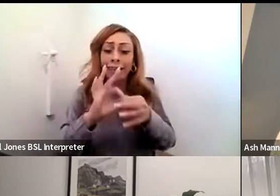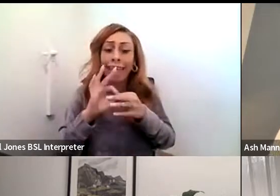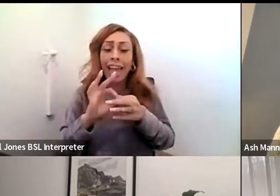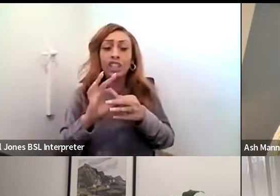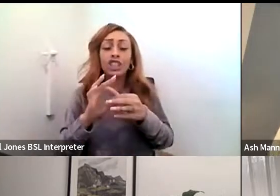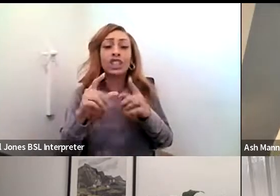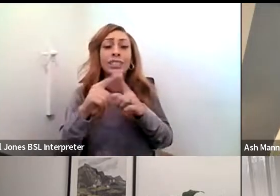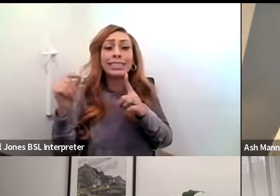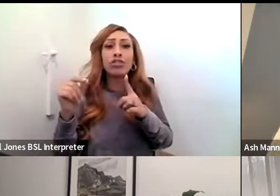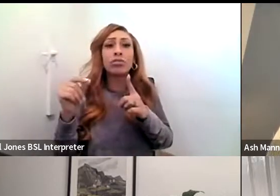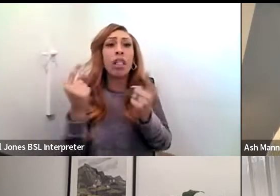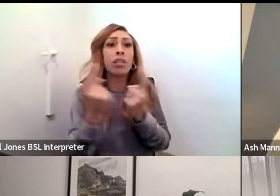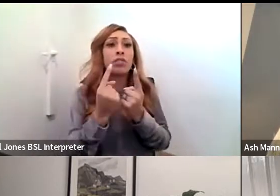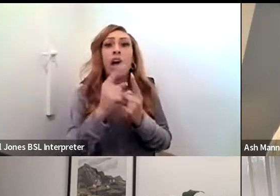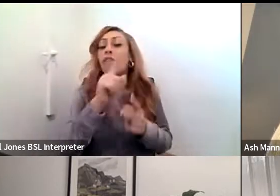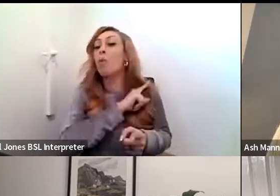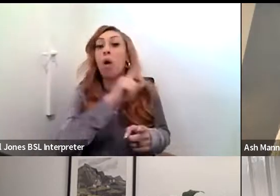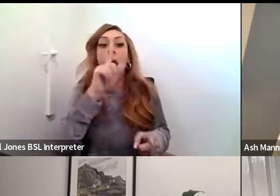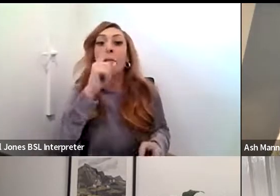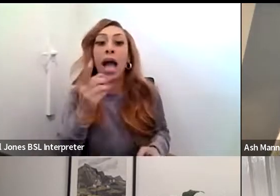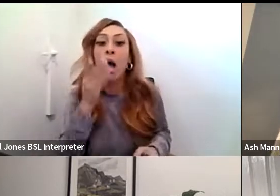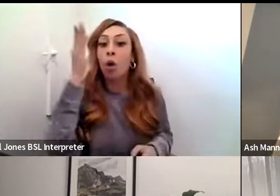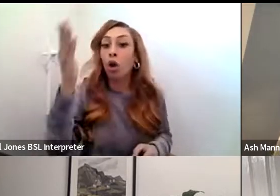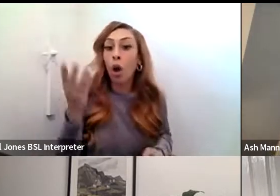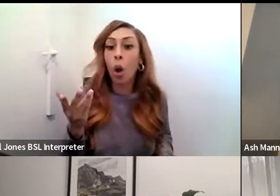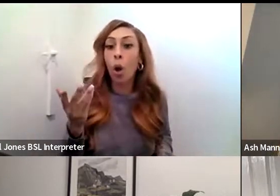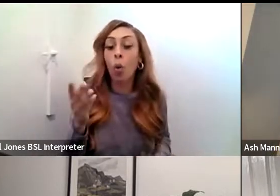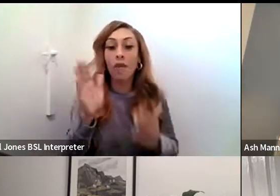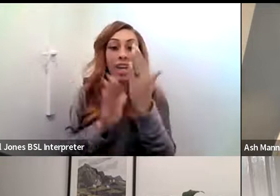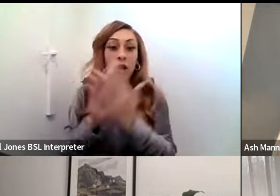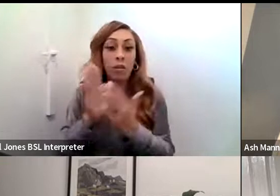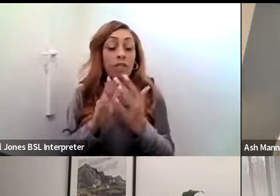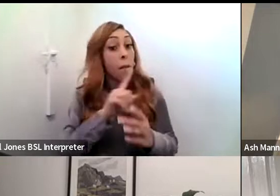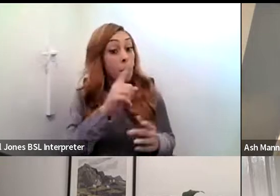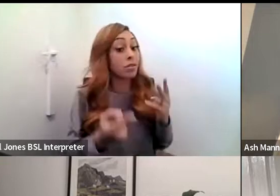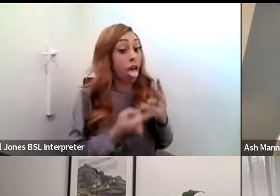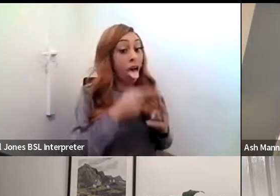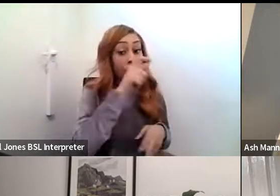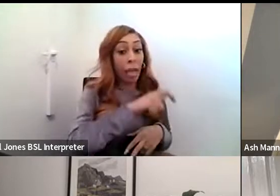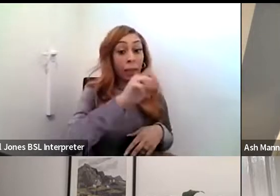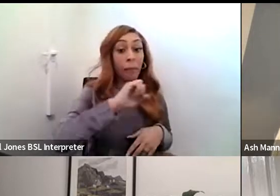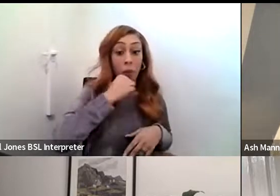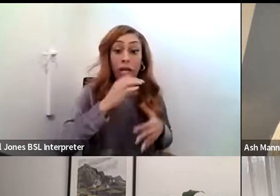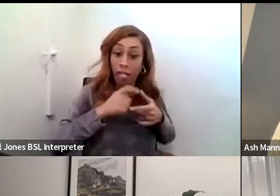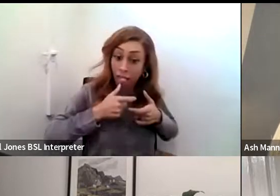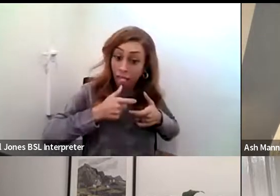because they couldn't go in person, but other people will continue to engage with digital stuff, or will never go in person.